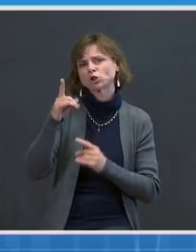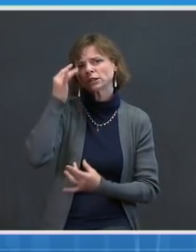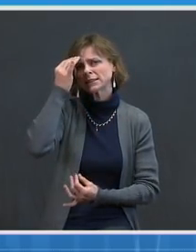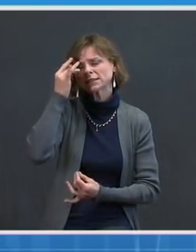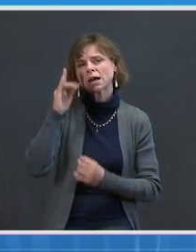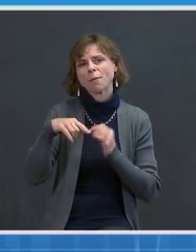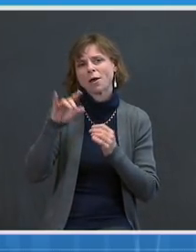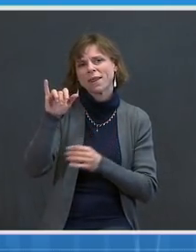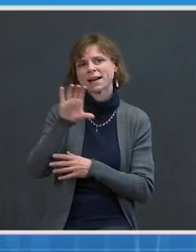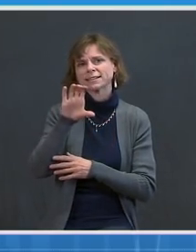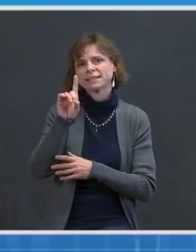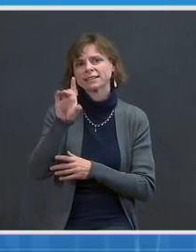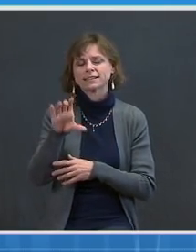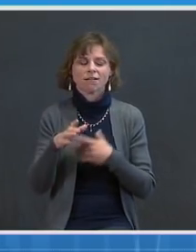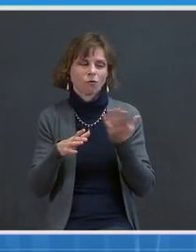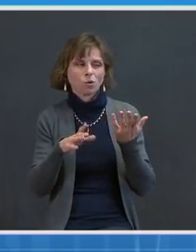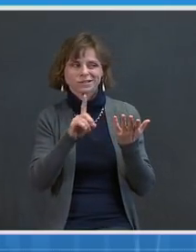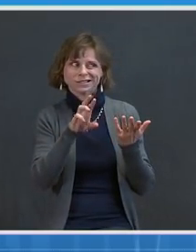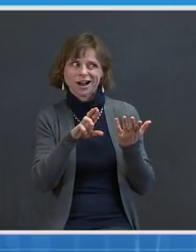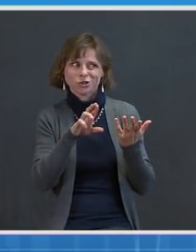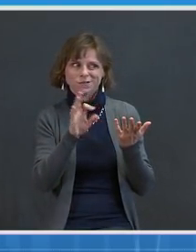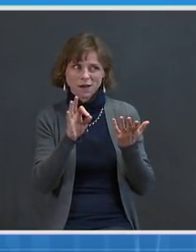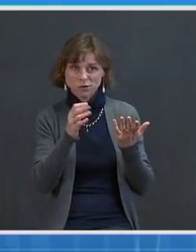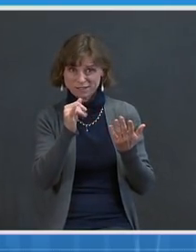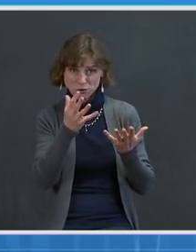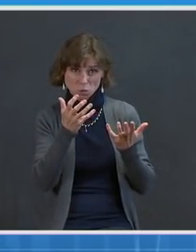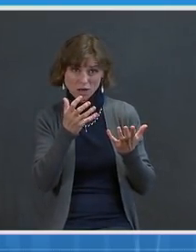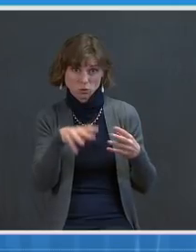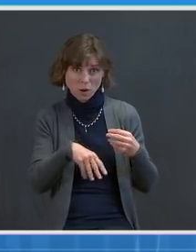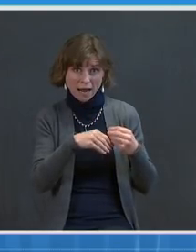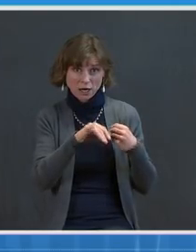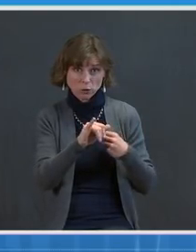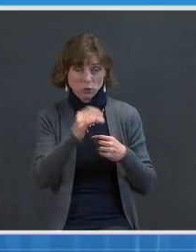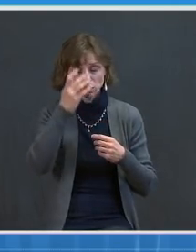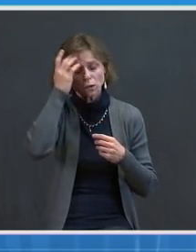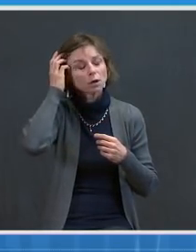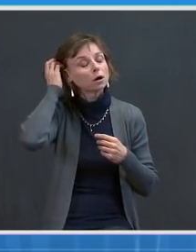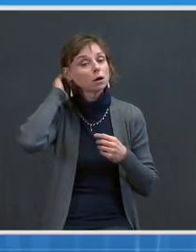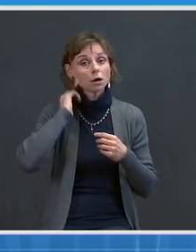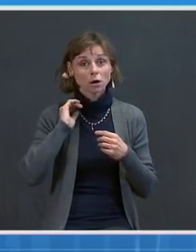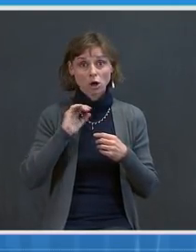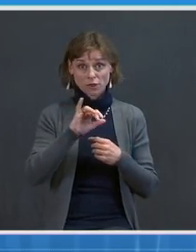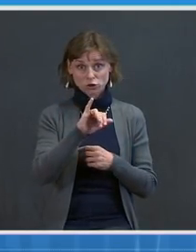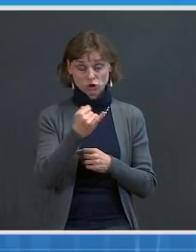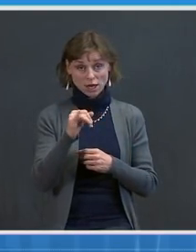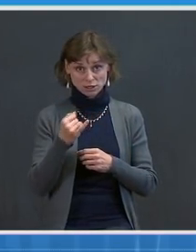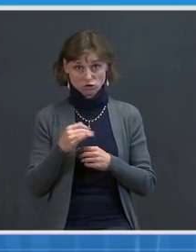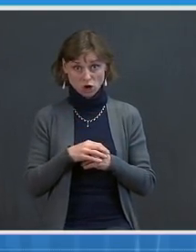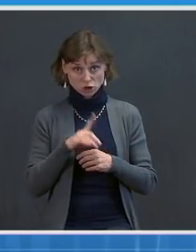And, of course, Dr. Fauci, if you want to add as well. The Johnson & Johnson 100 million doses that --